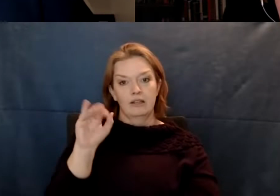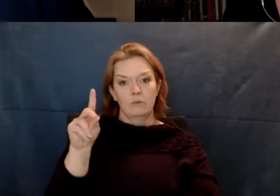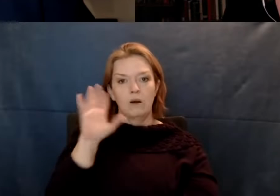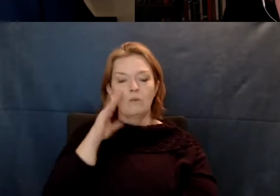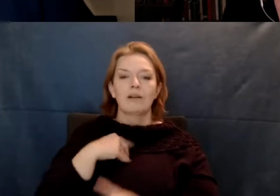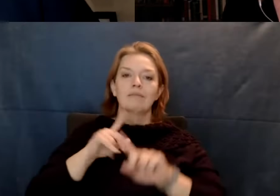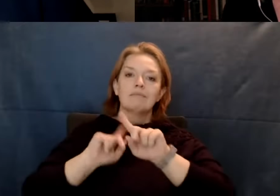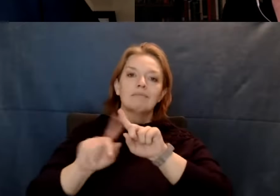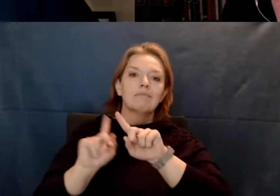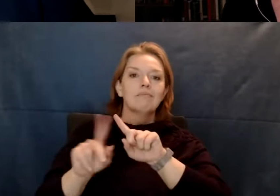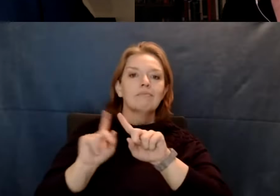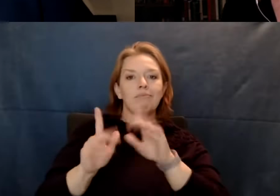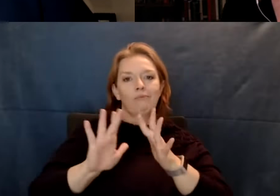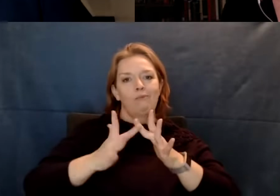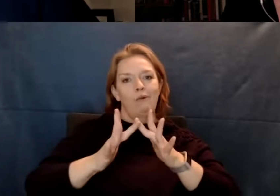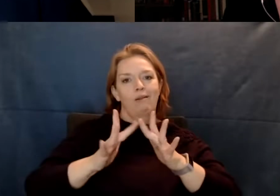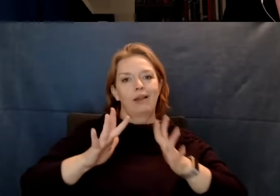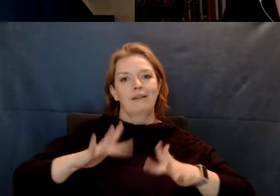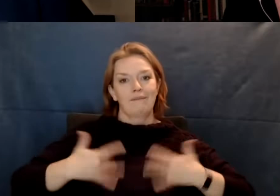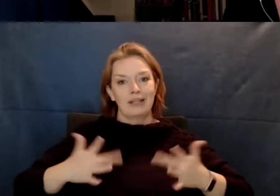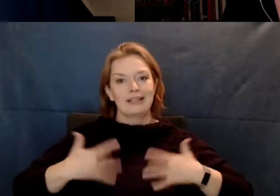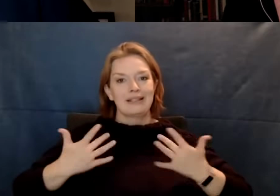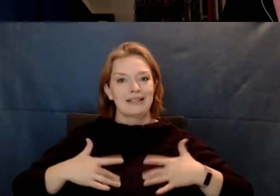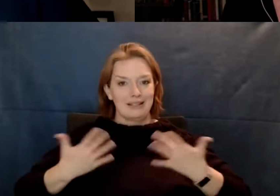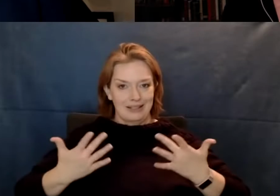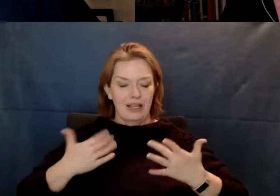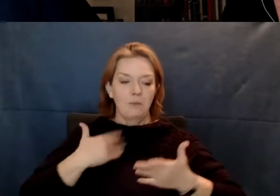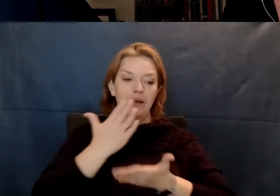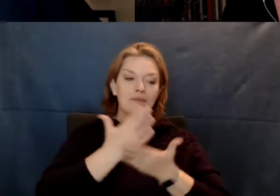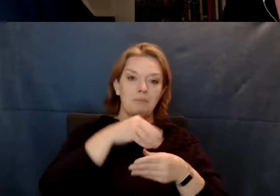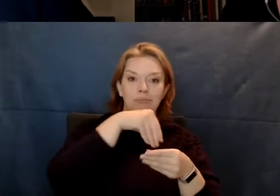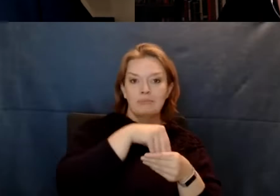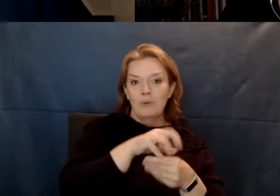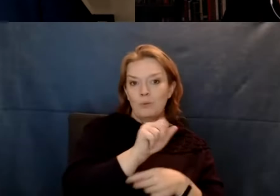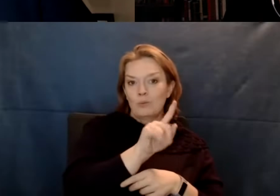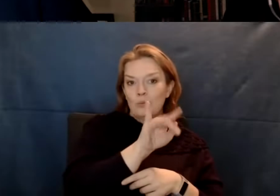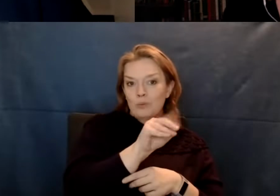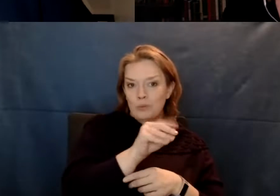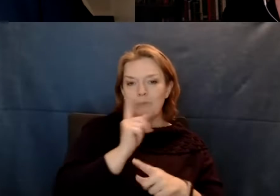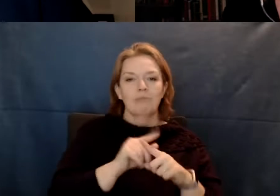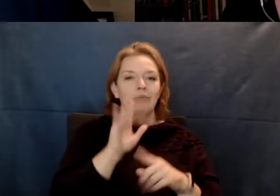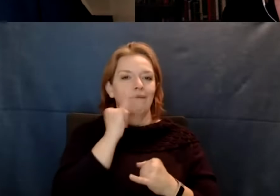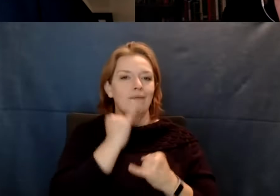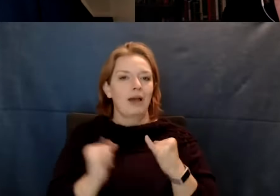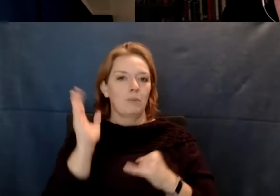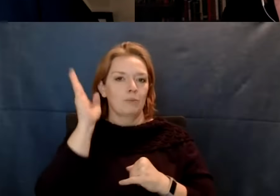events moving forward, we've got a few inside the studio events as well as the final presentation,